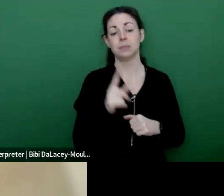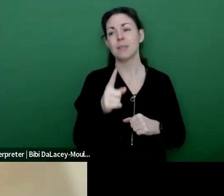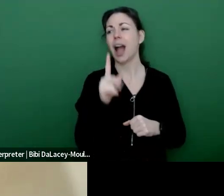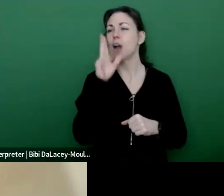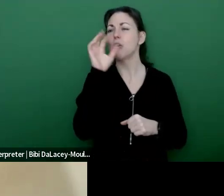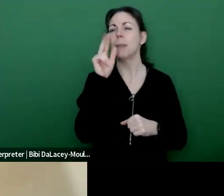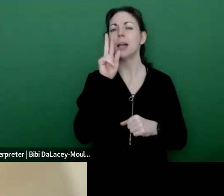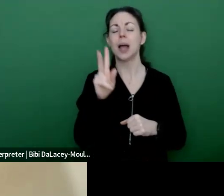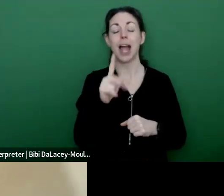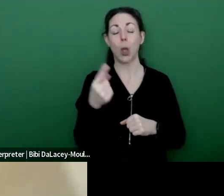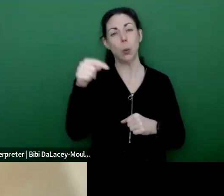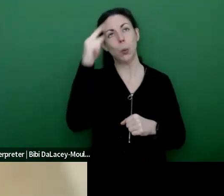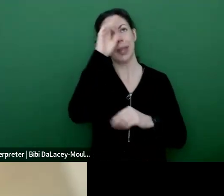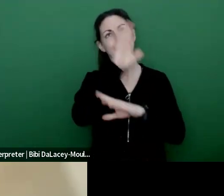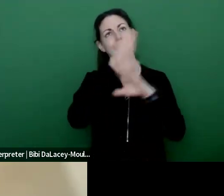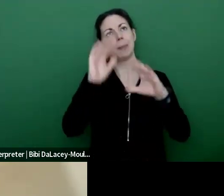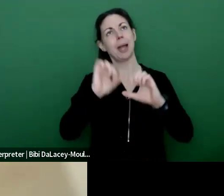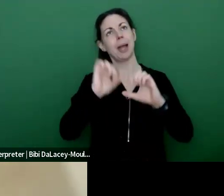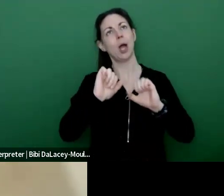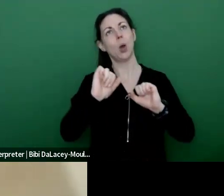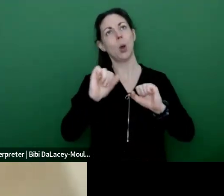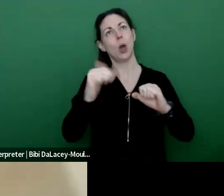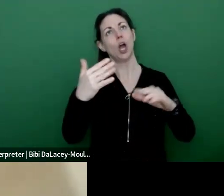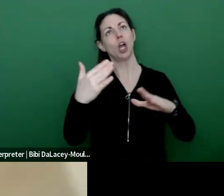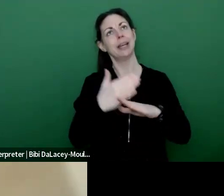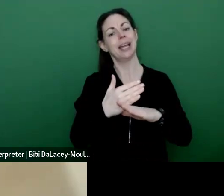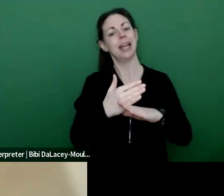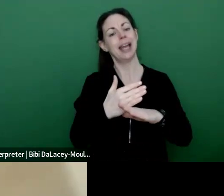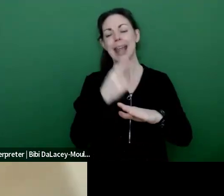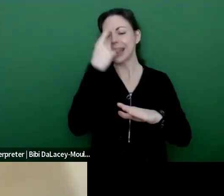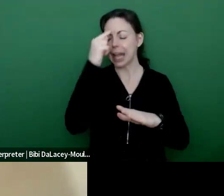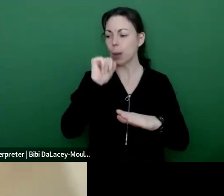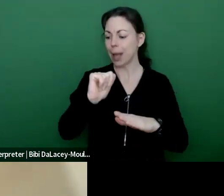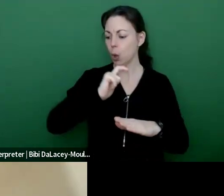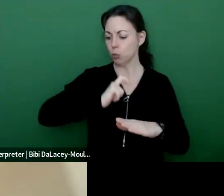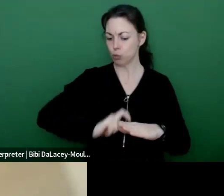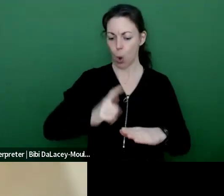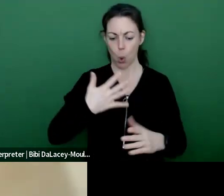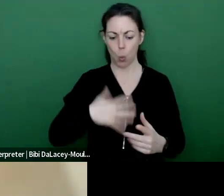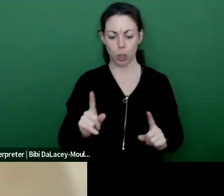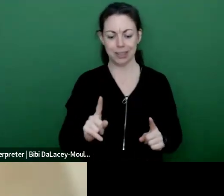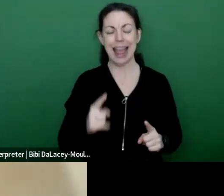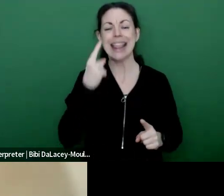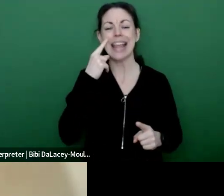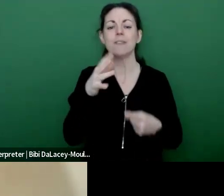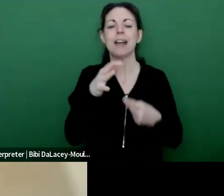actually have an idea of the type of role that you want in terms of kind of characteristics rather than job title. So,